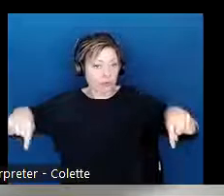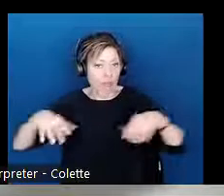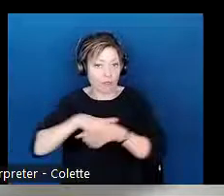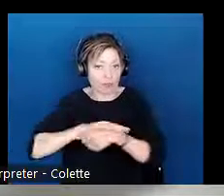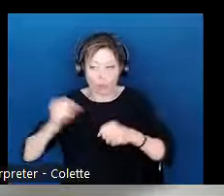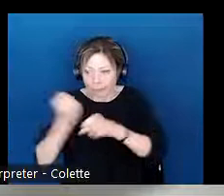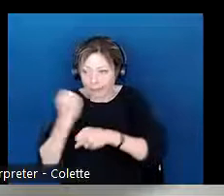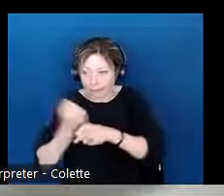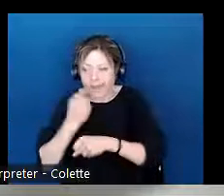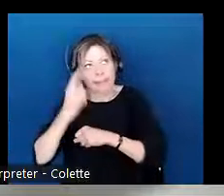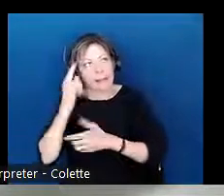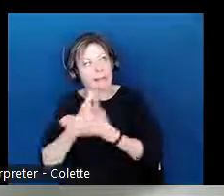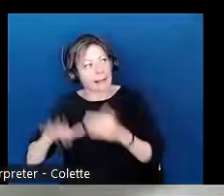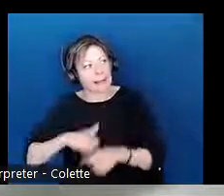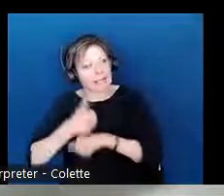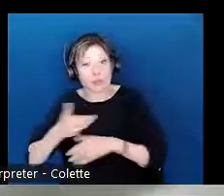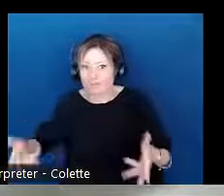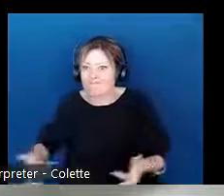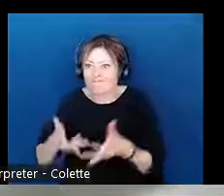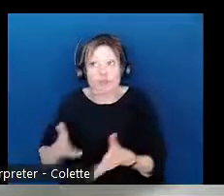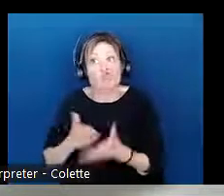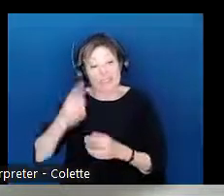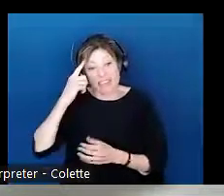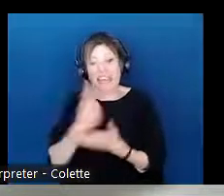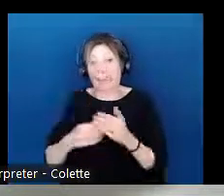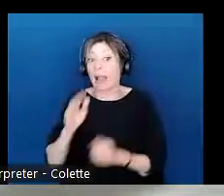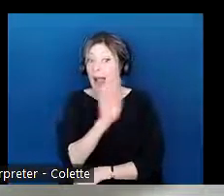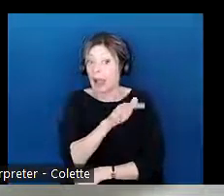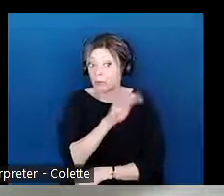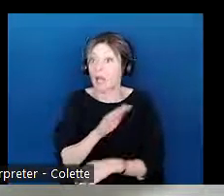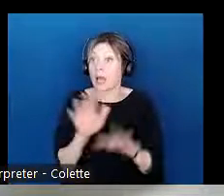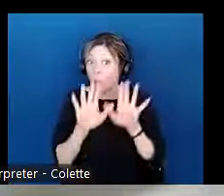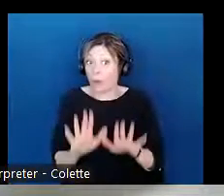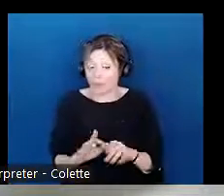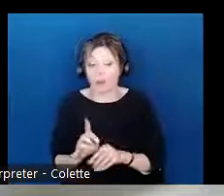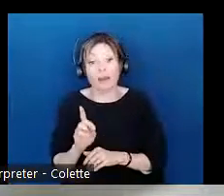them to really think about that I mean she had done it double layer to be thicker and